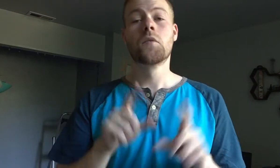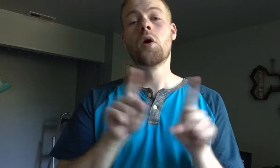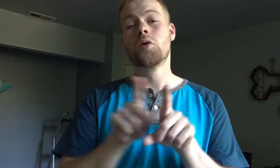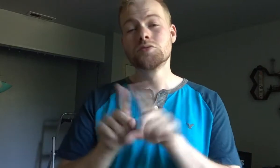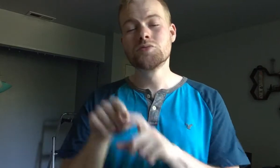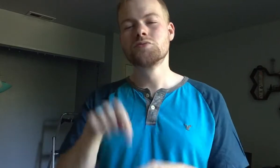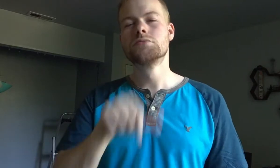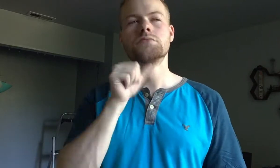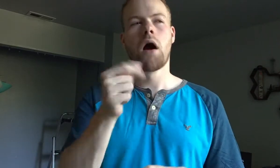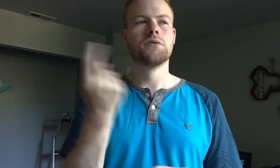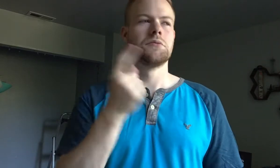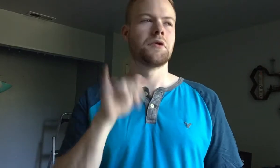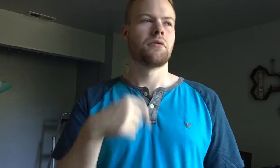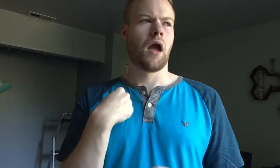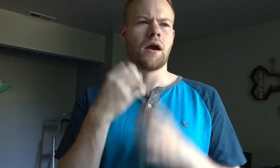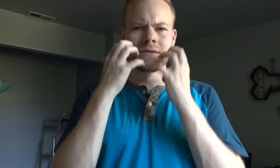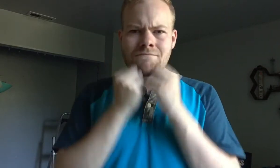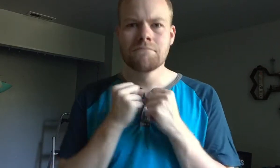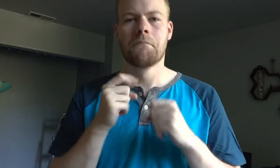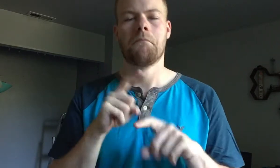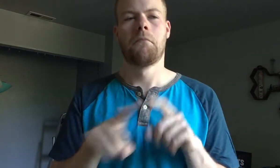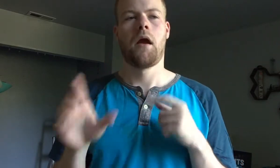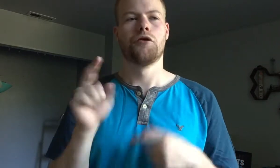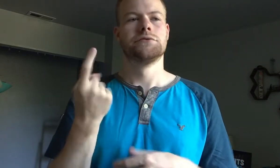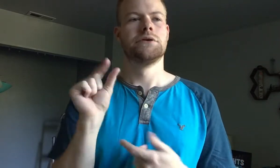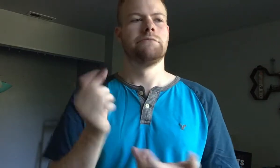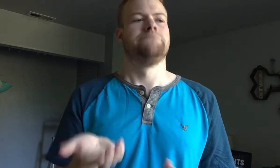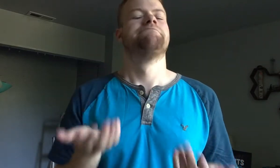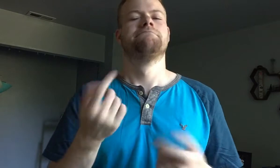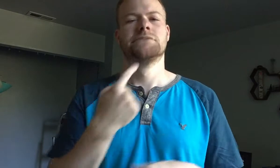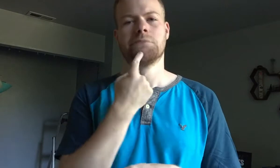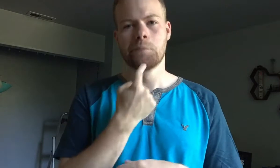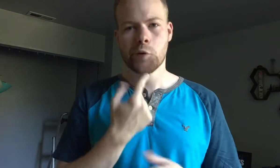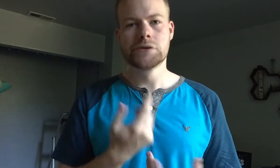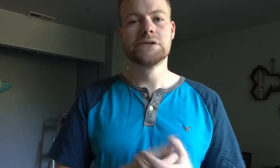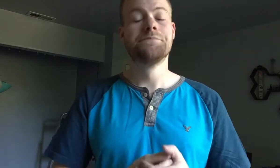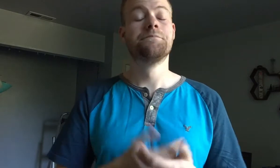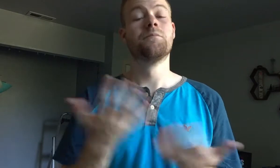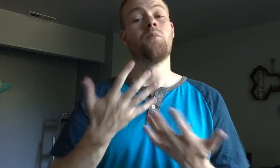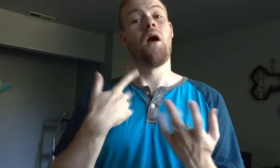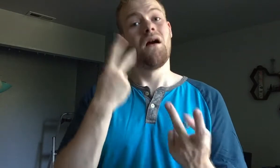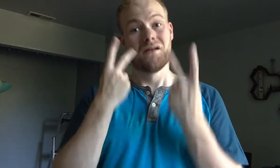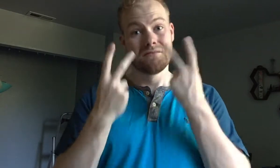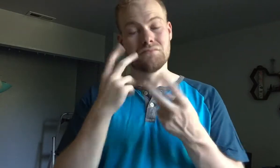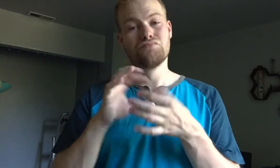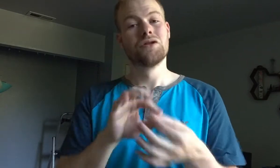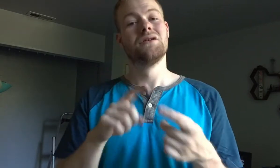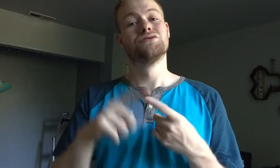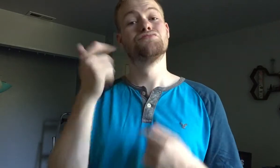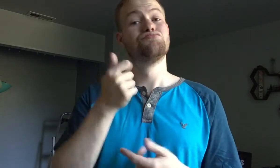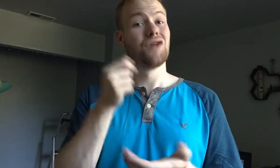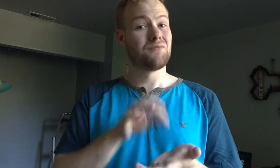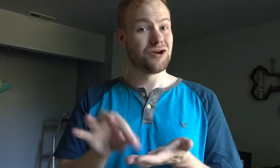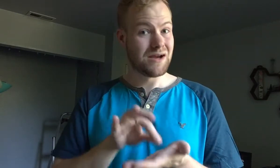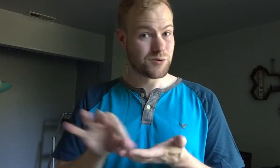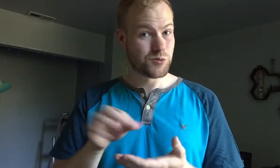Also that this is not something that I care about, but just a bit disappointing to see. What I’m seeing is related to subscriber count.